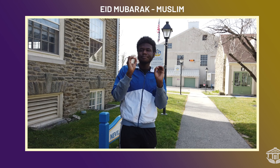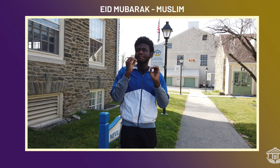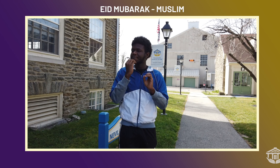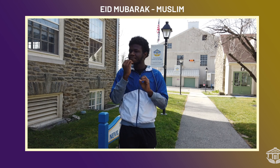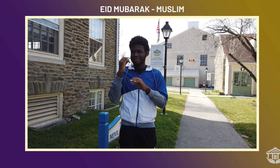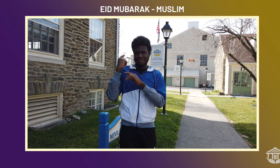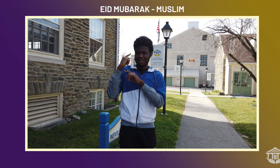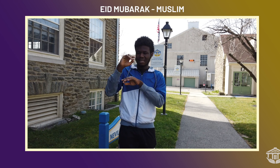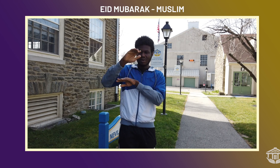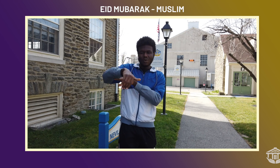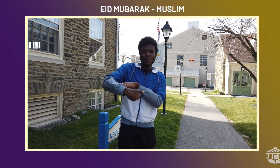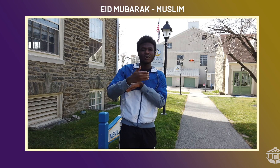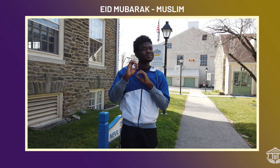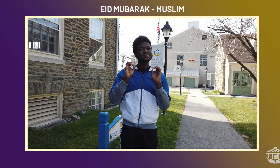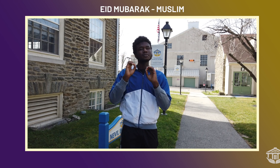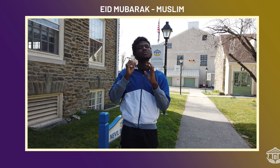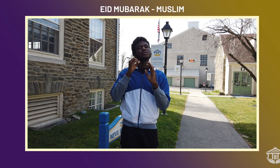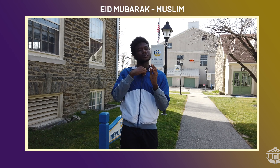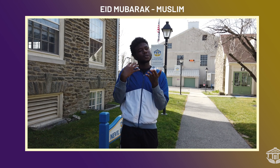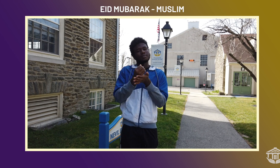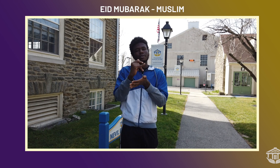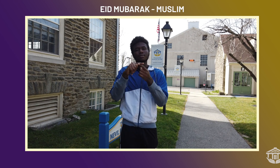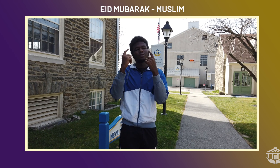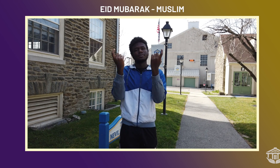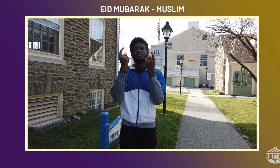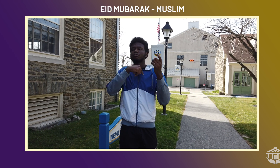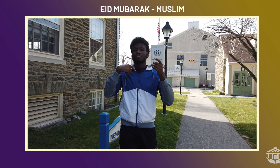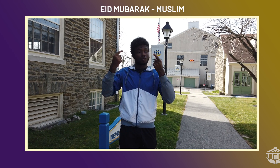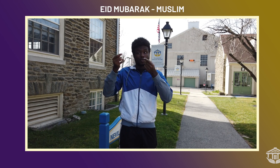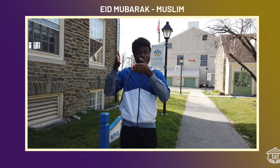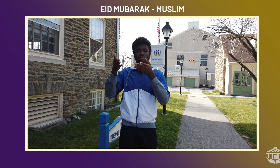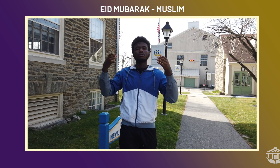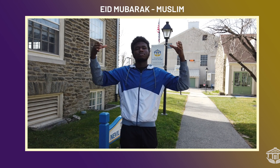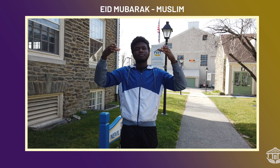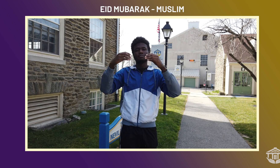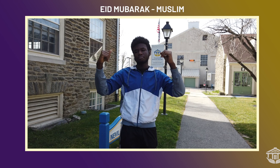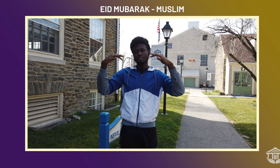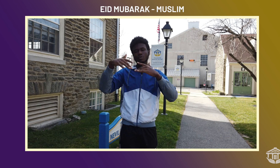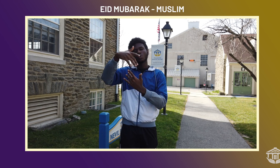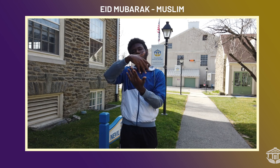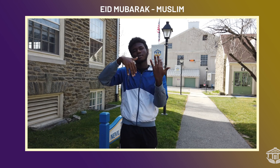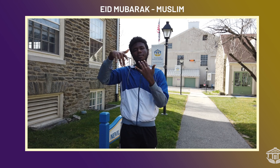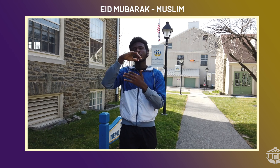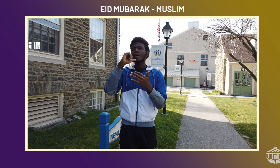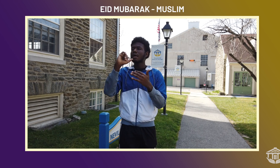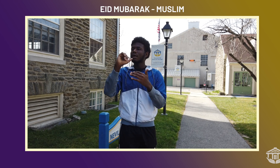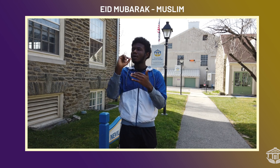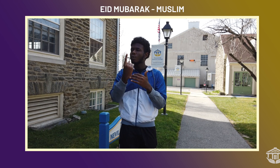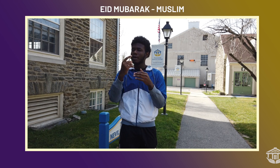celebrate together with multiple families. We meet each other at this social event and it becomes a